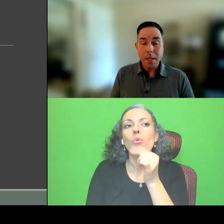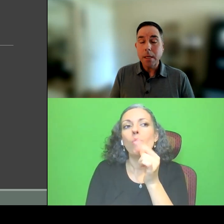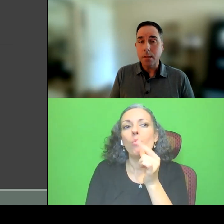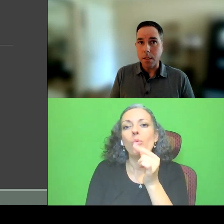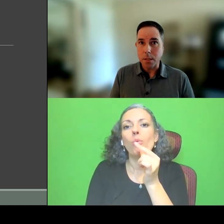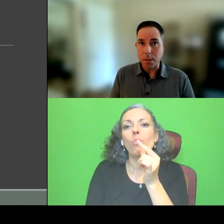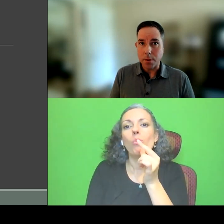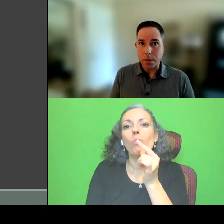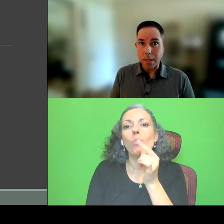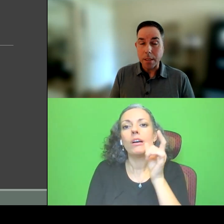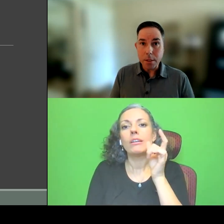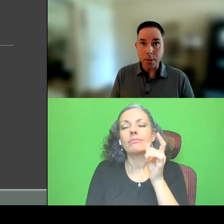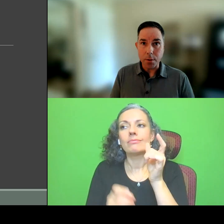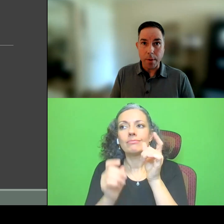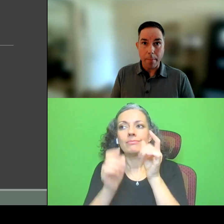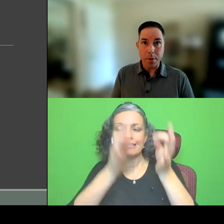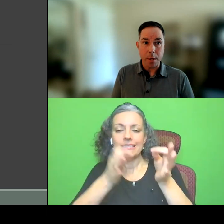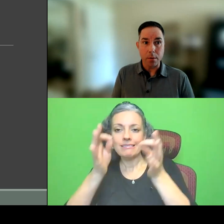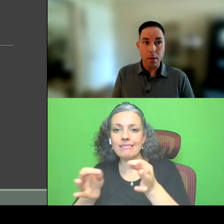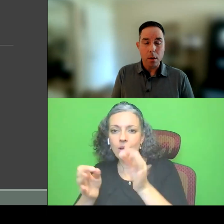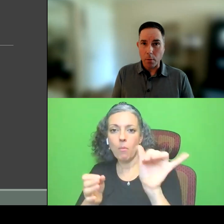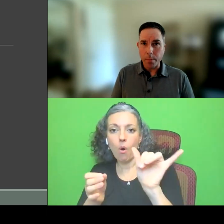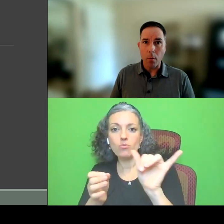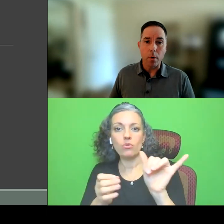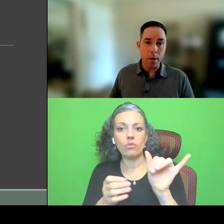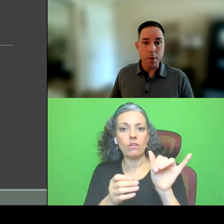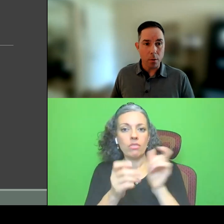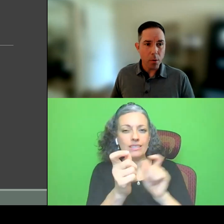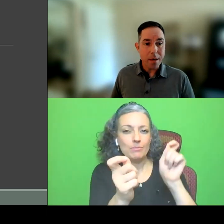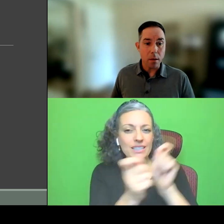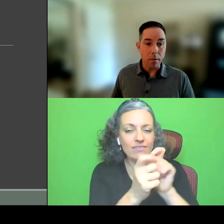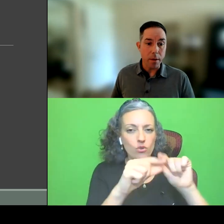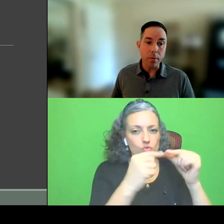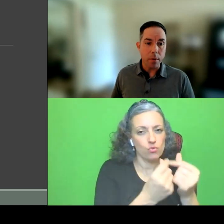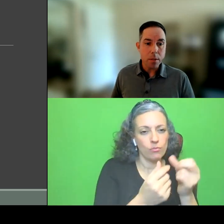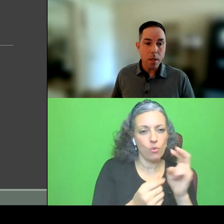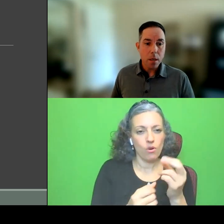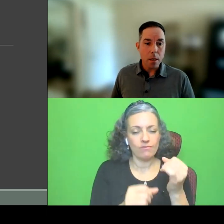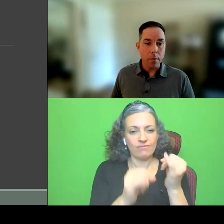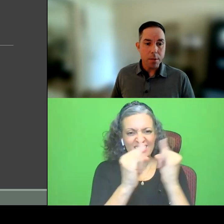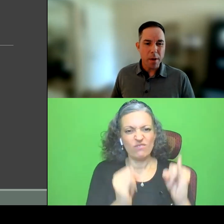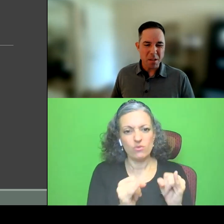leading to these decisions in addition to that particular group or individual. Who has a lot of influence in the space?